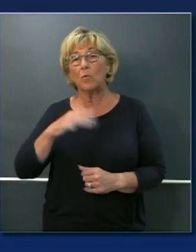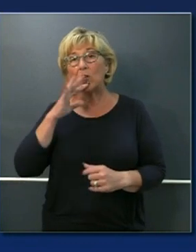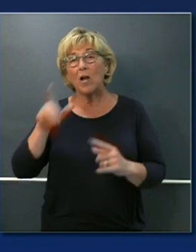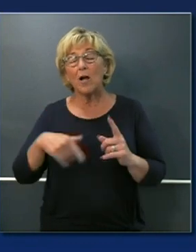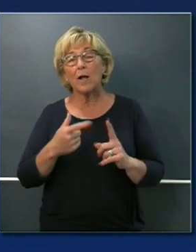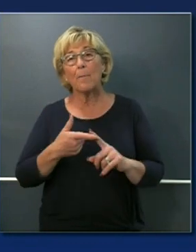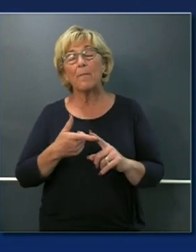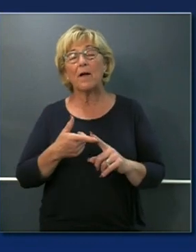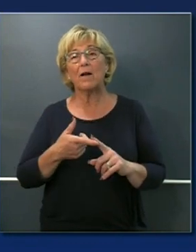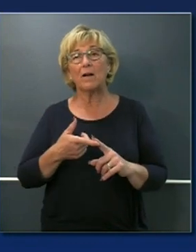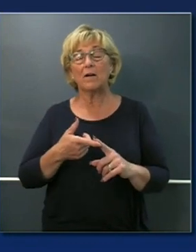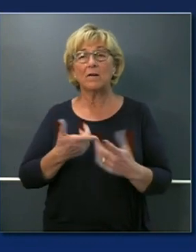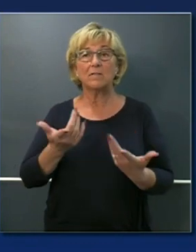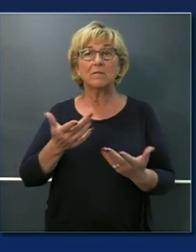ENVIRONMENT OF CHILDCARE AND